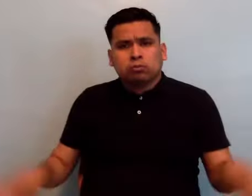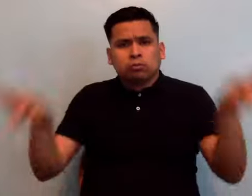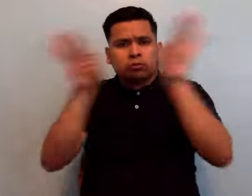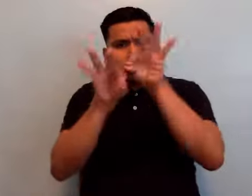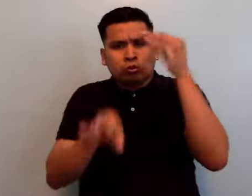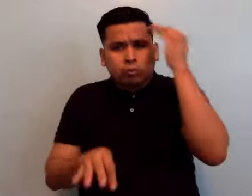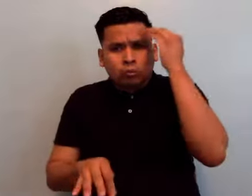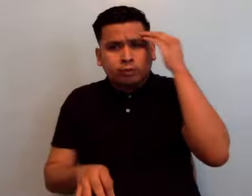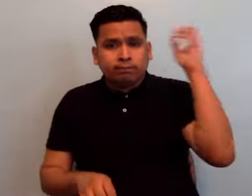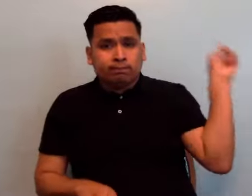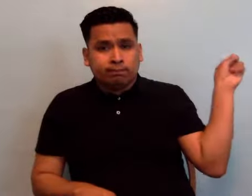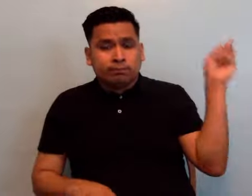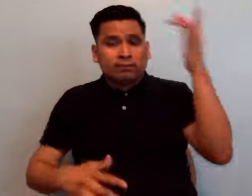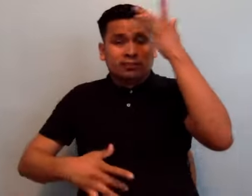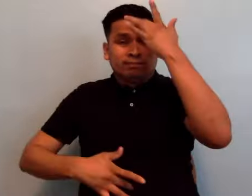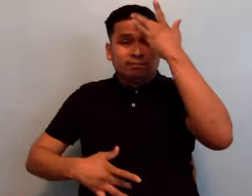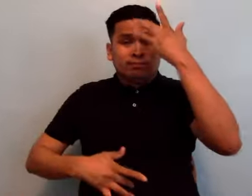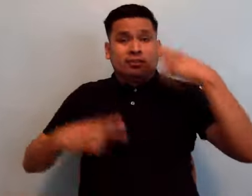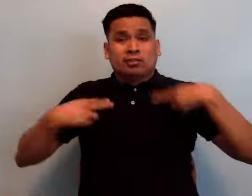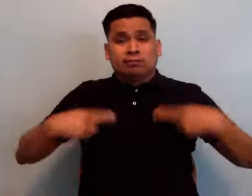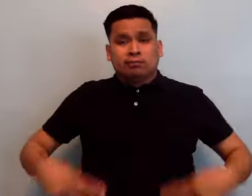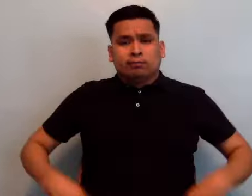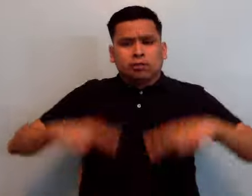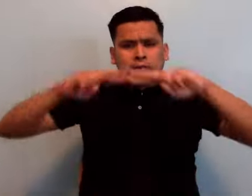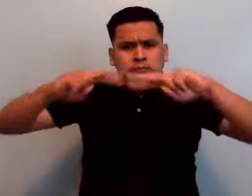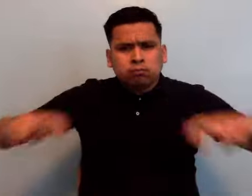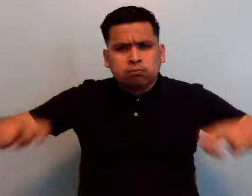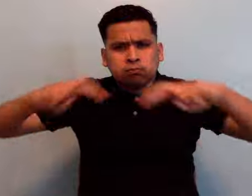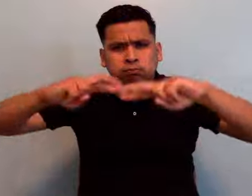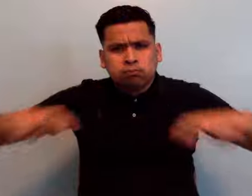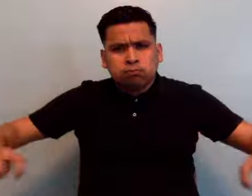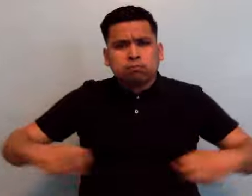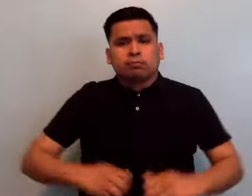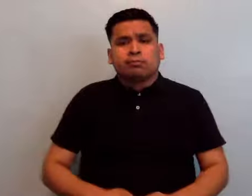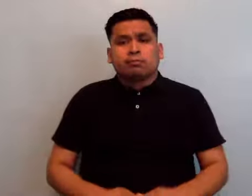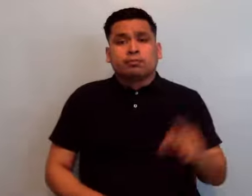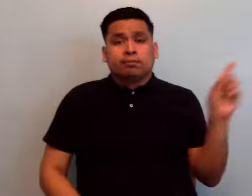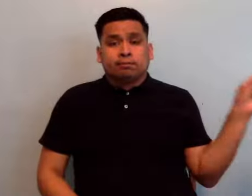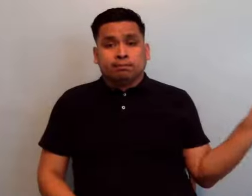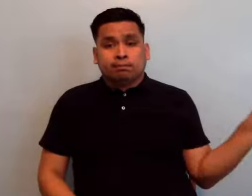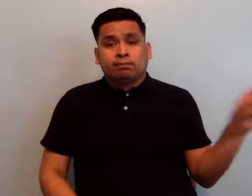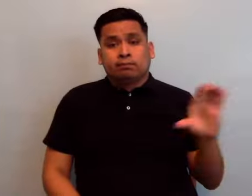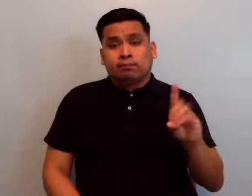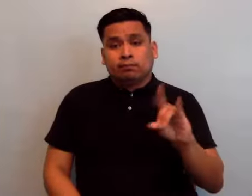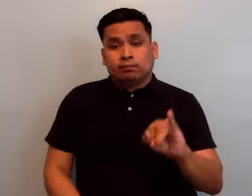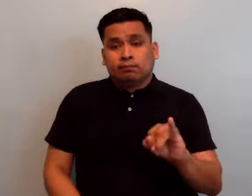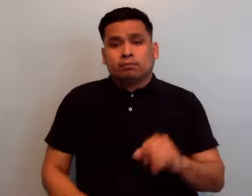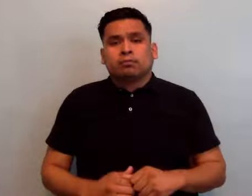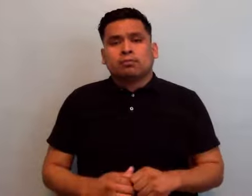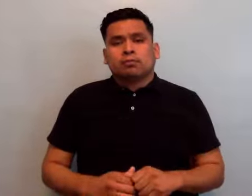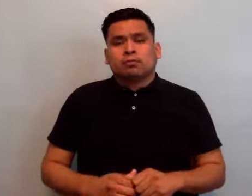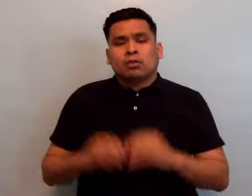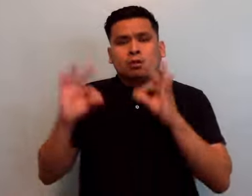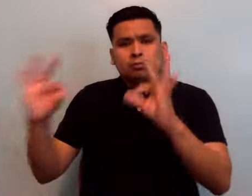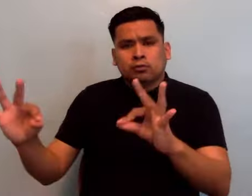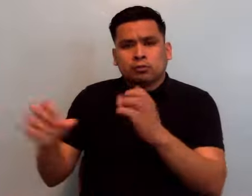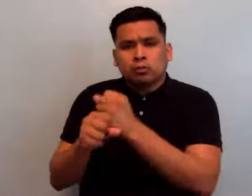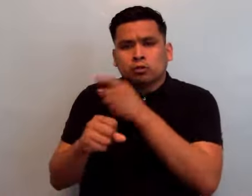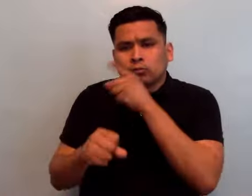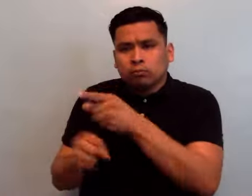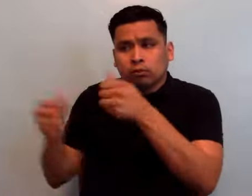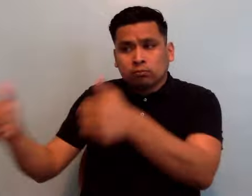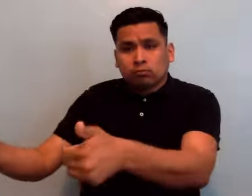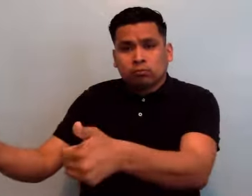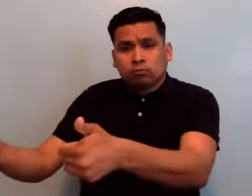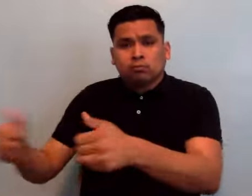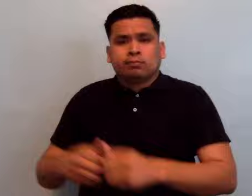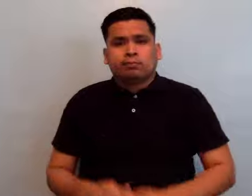The goal for mental health assessments is clarity and an accurate understanding of the Deaf